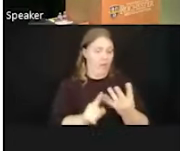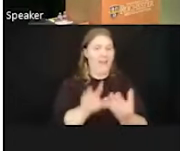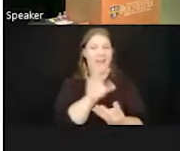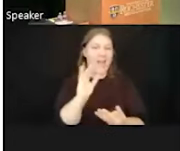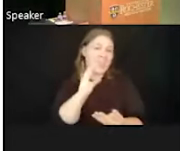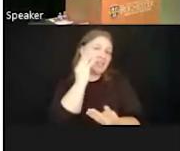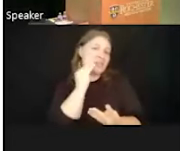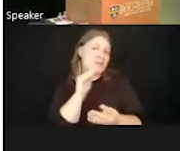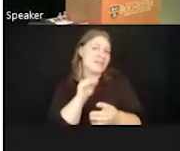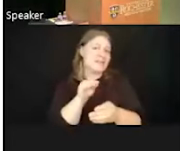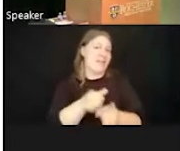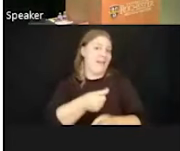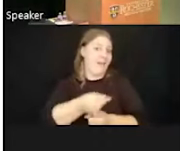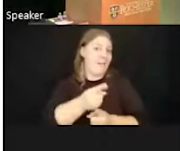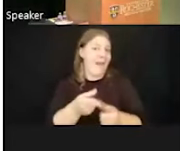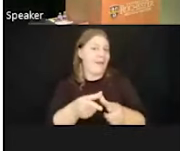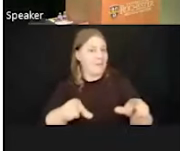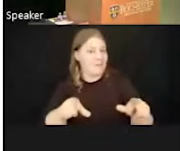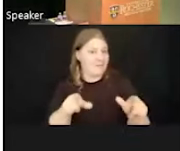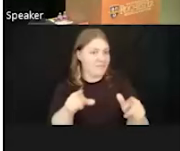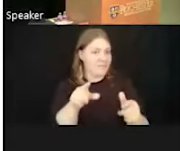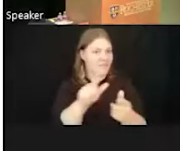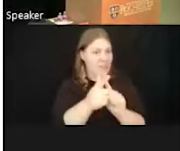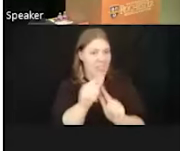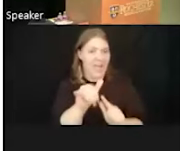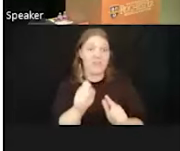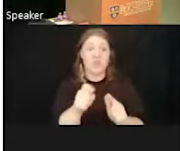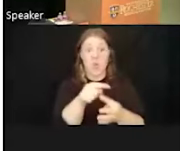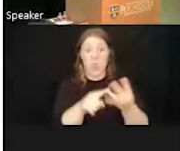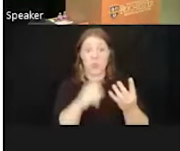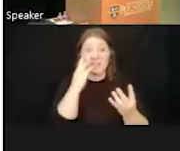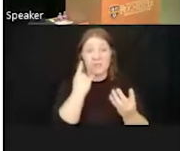I believe are just as important and the only way that we can do that is by getting to know